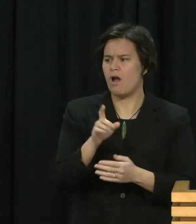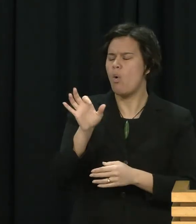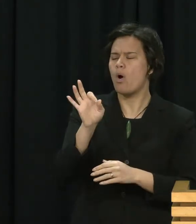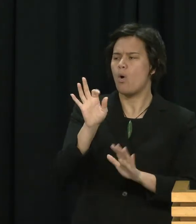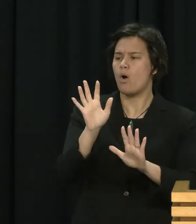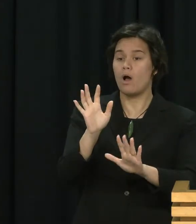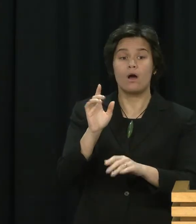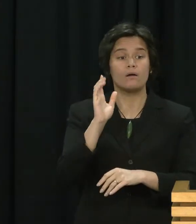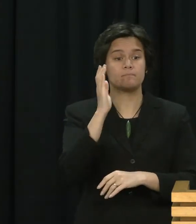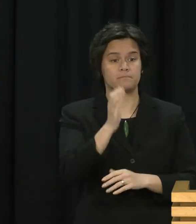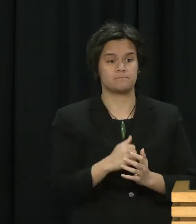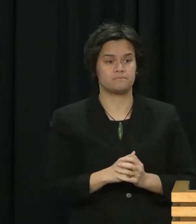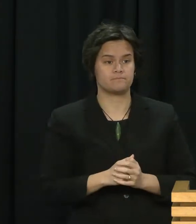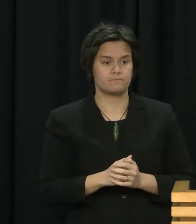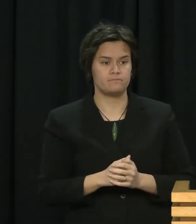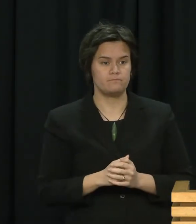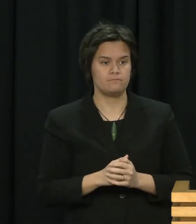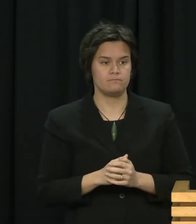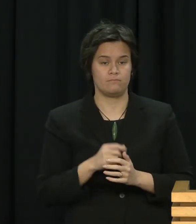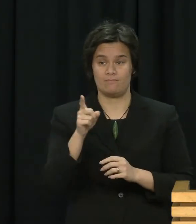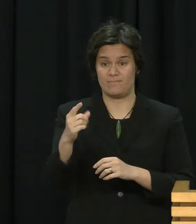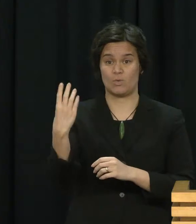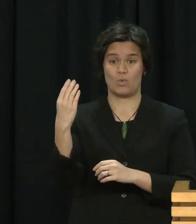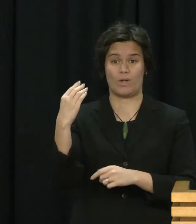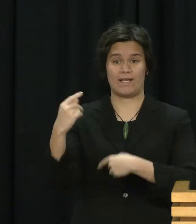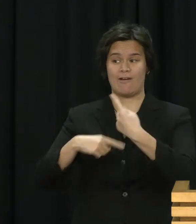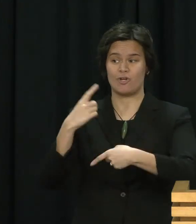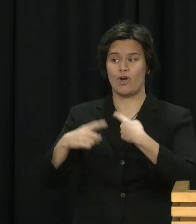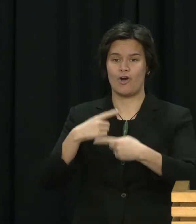they're working at the border. So we're working hard to make